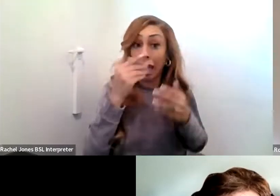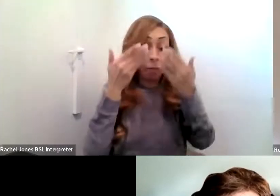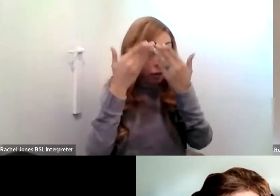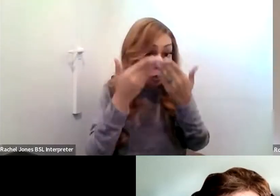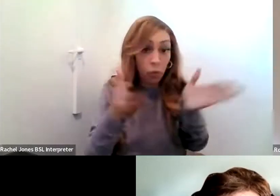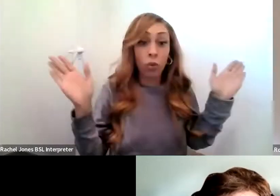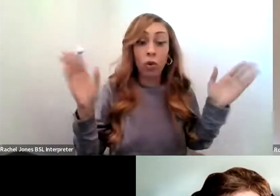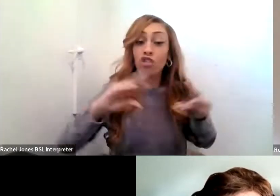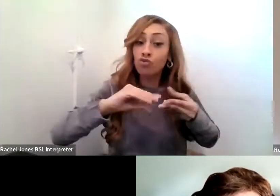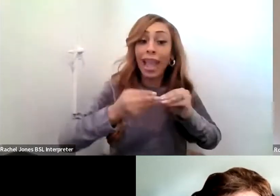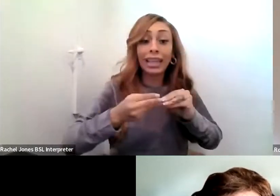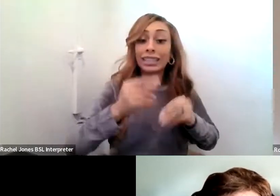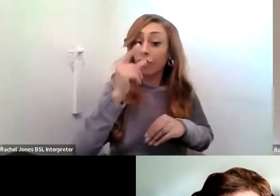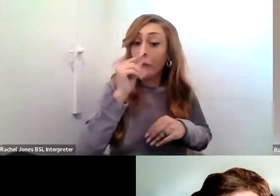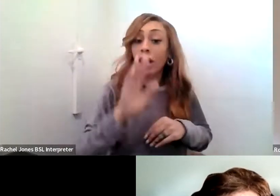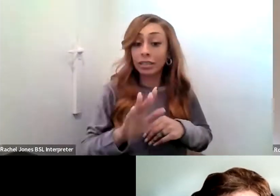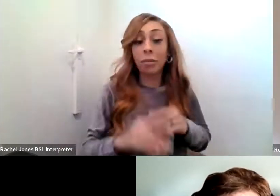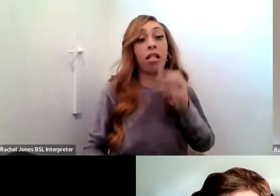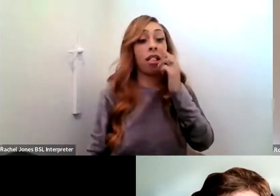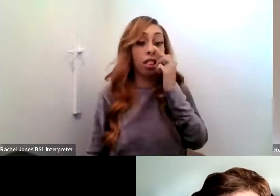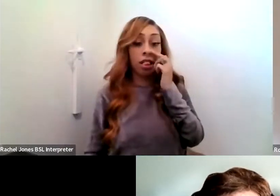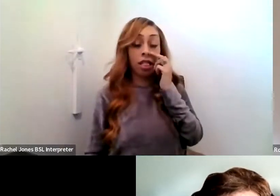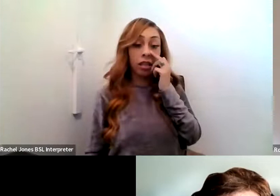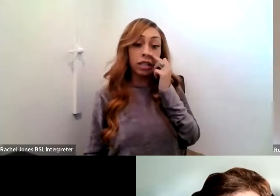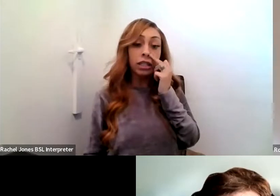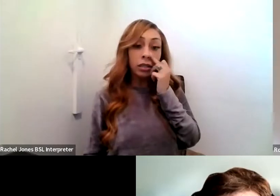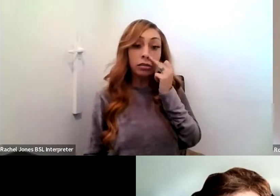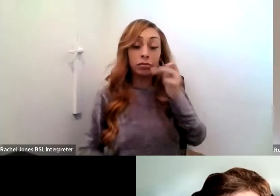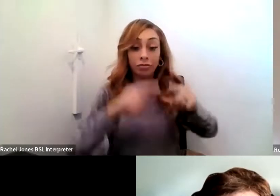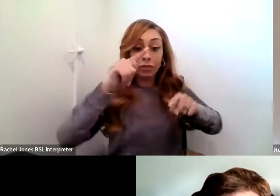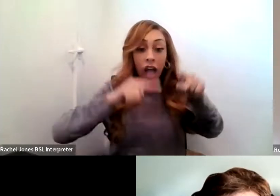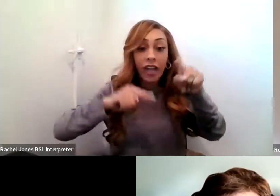And part of that is in the diversification of audiences.